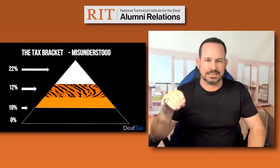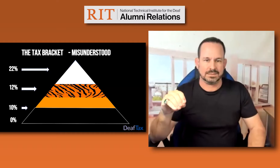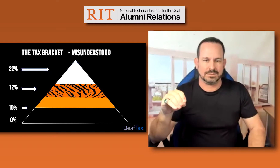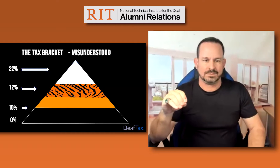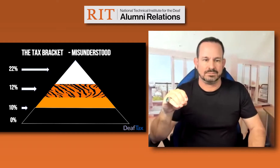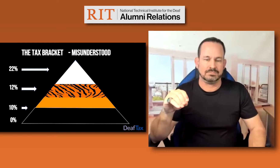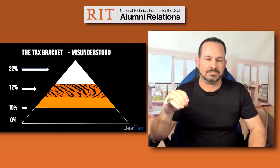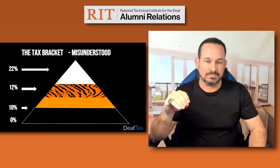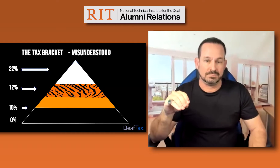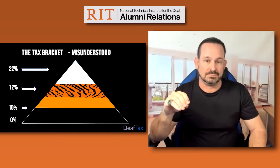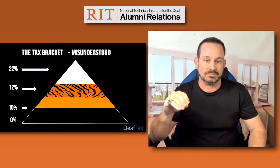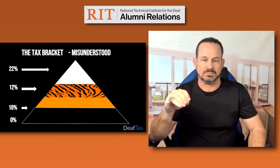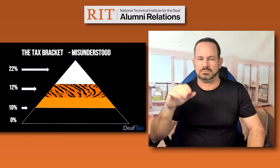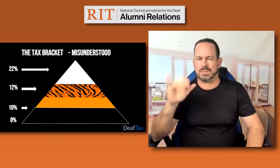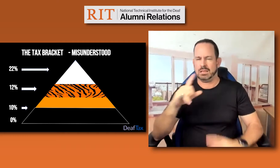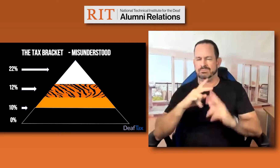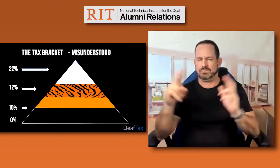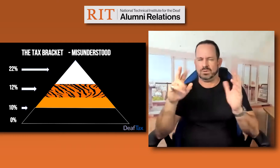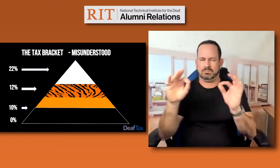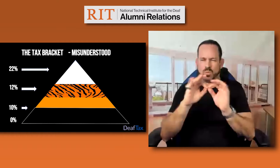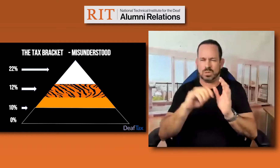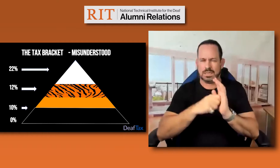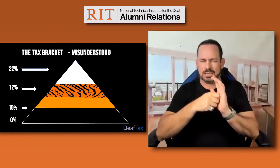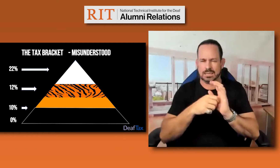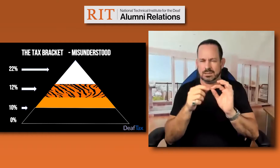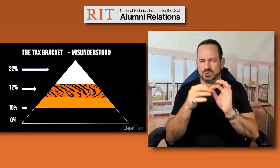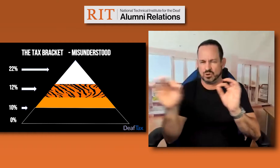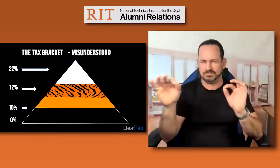And then as you earn more, that tax percentage goes up.